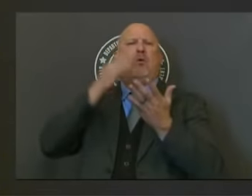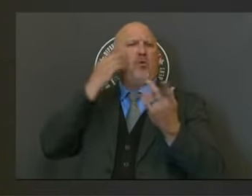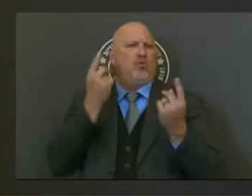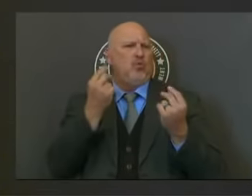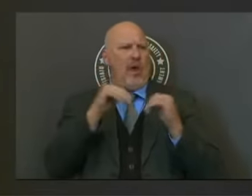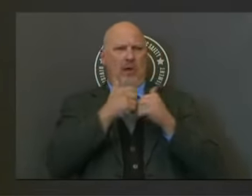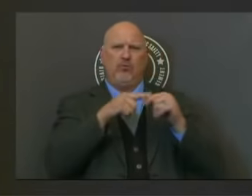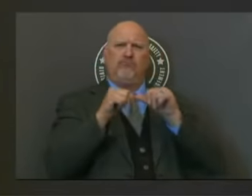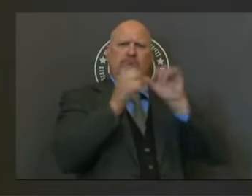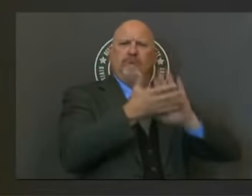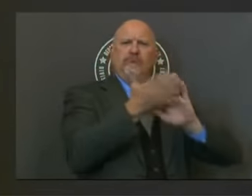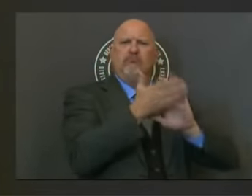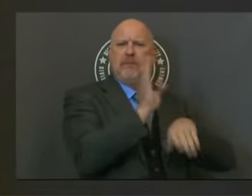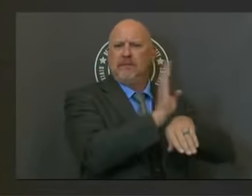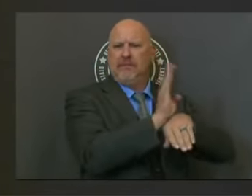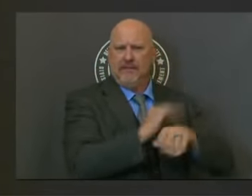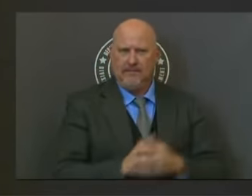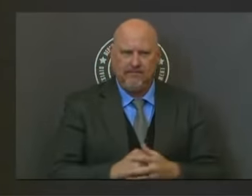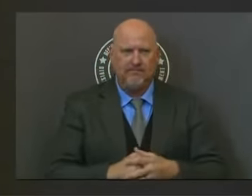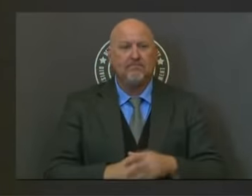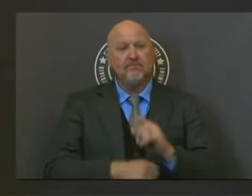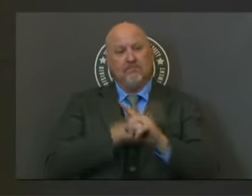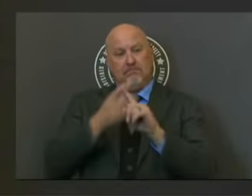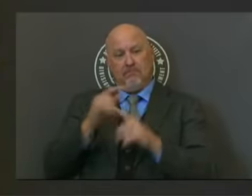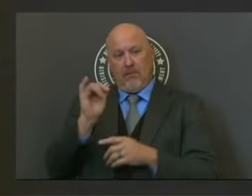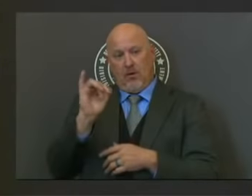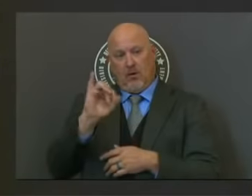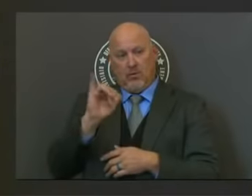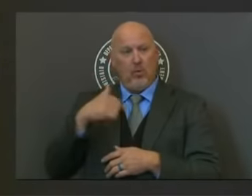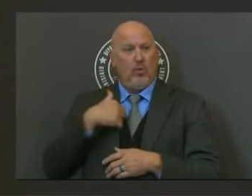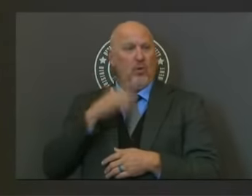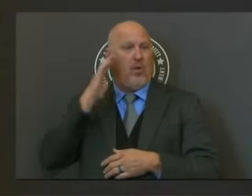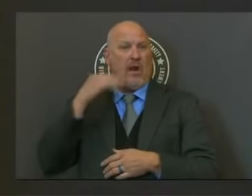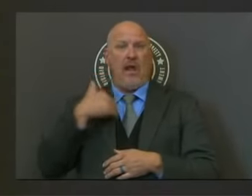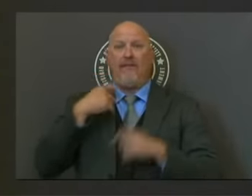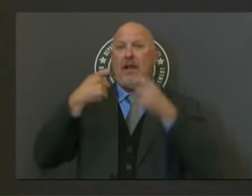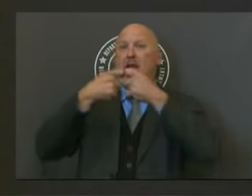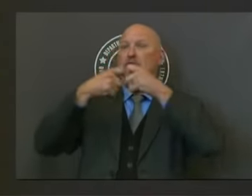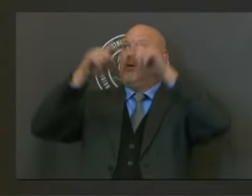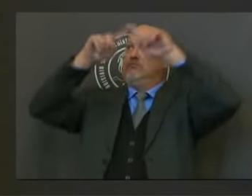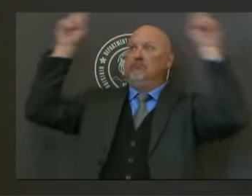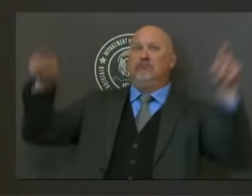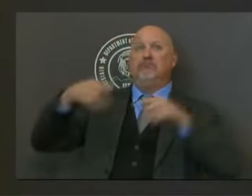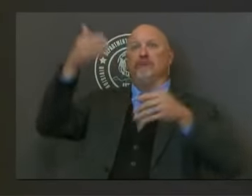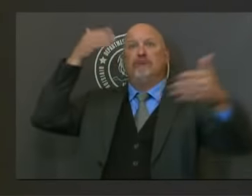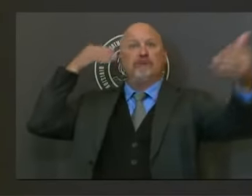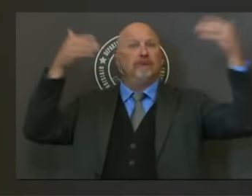electronic highway signs